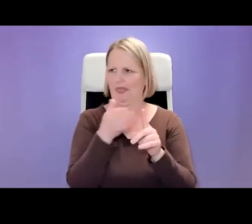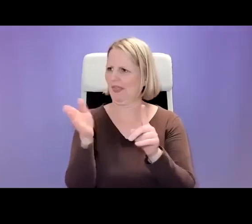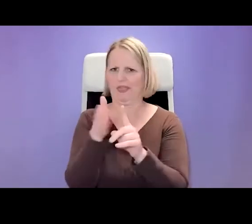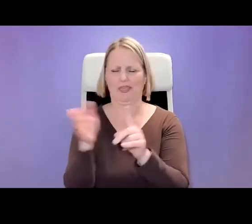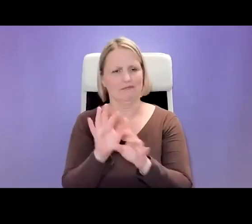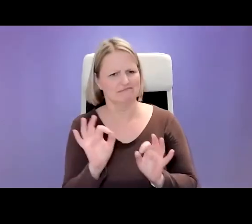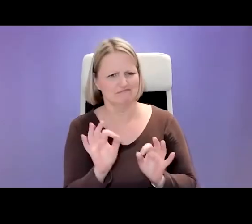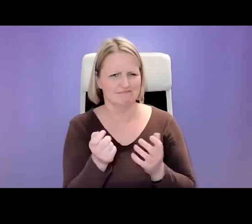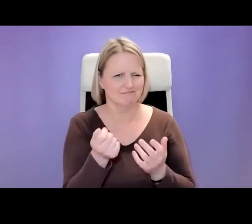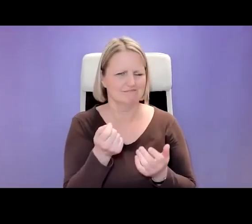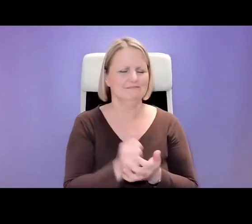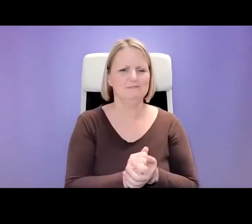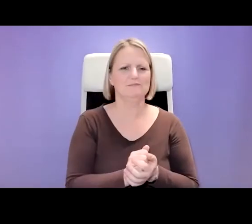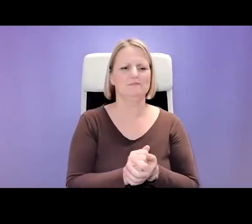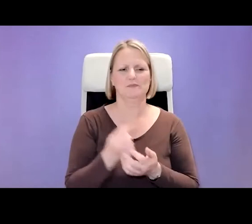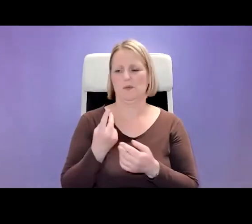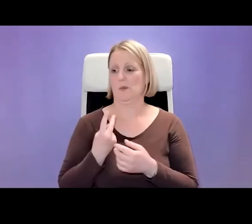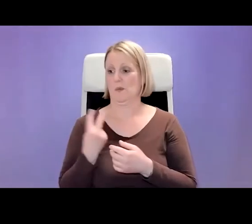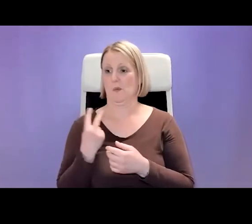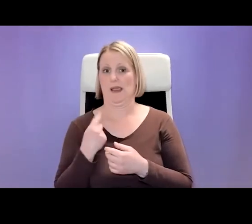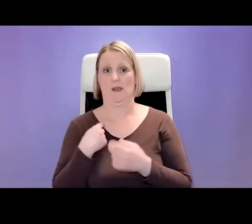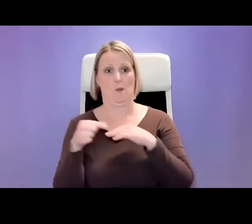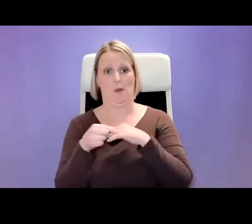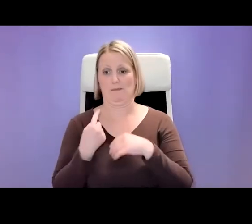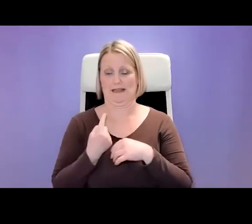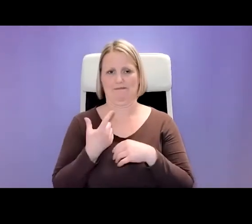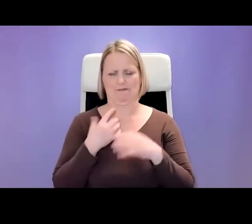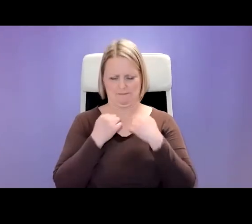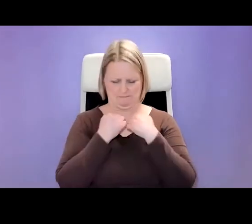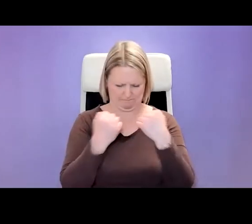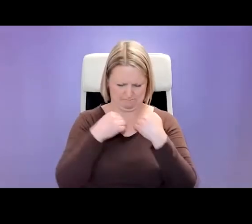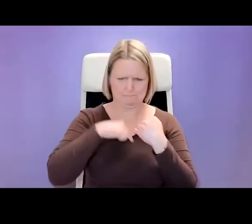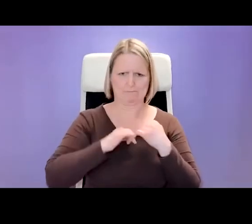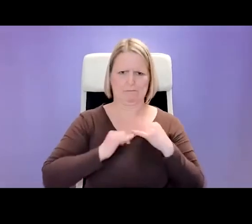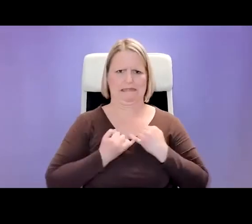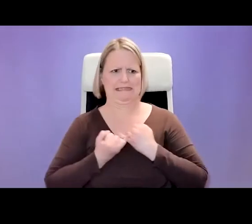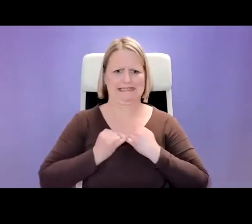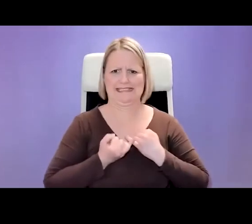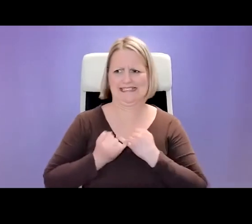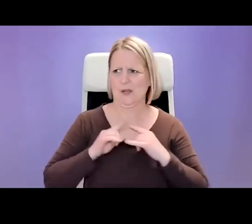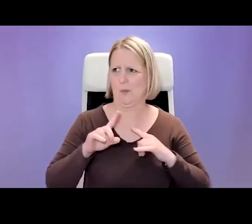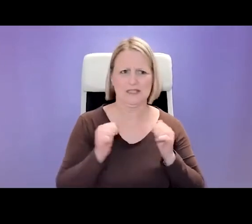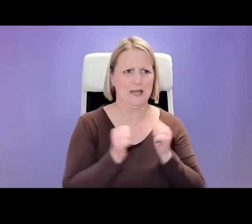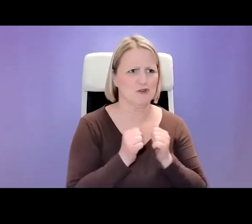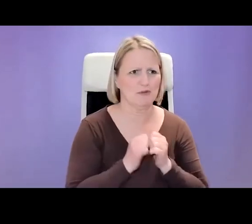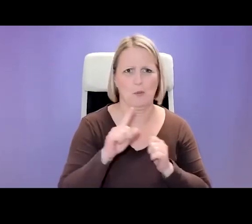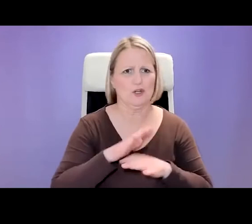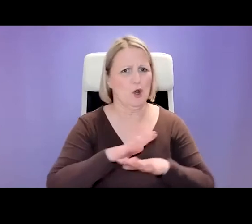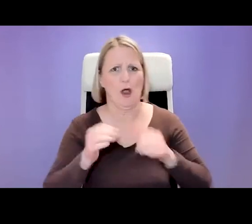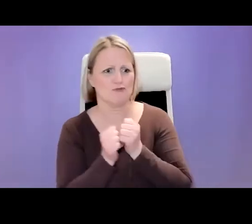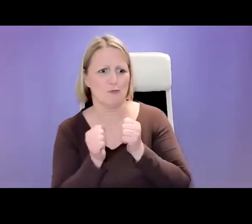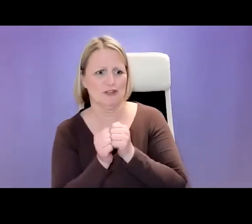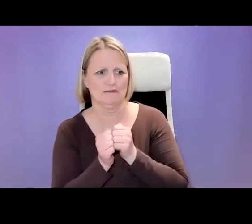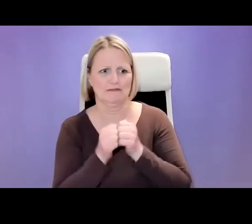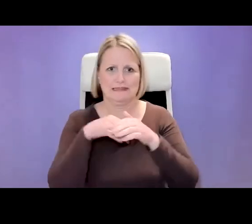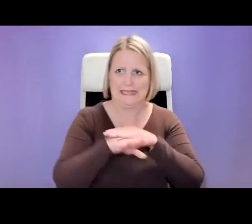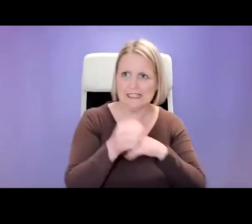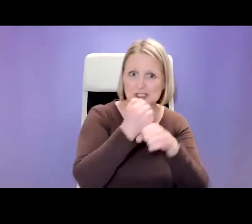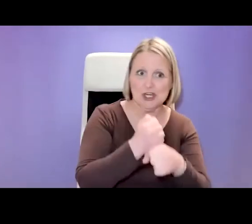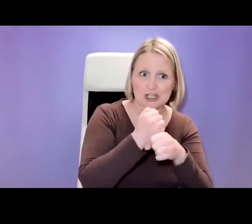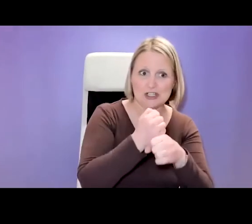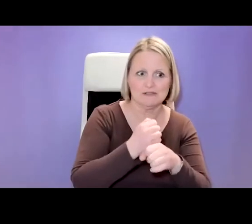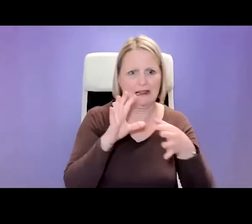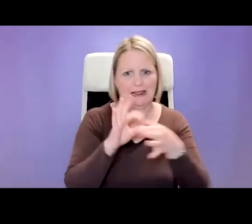That means we've had to negotiate a running interwar with our own expectations about appropriate children's behaviour in church and